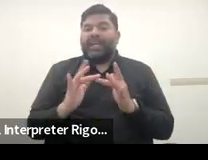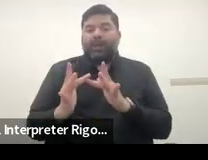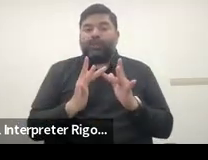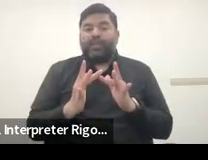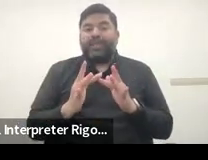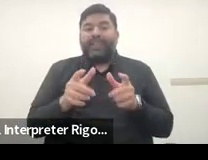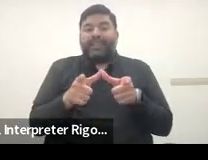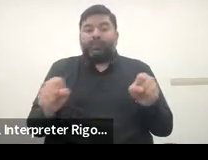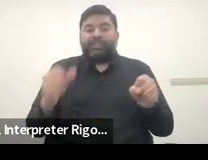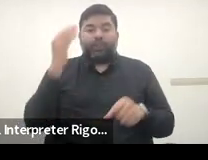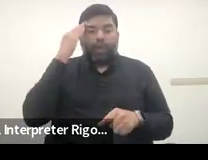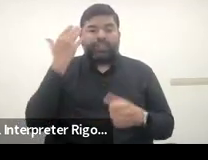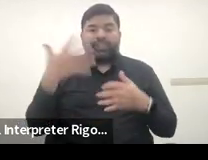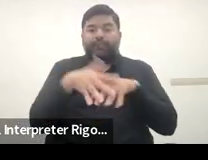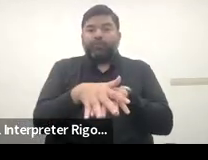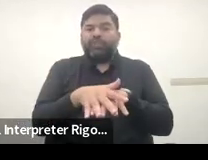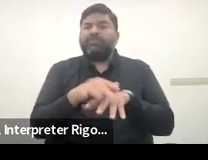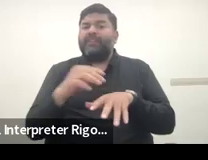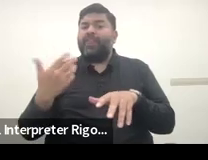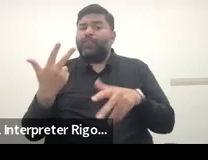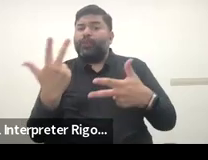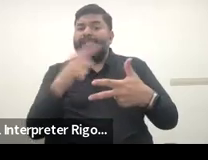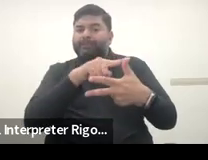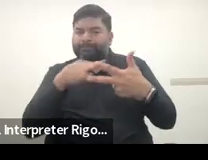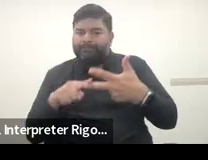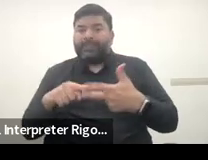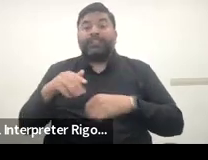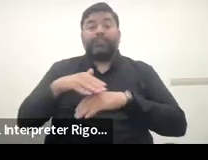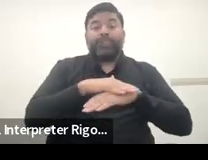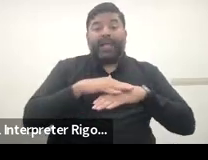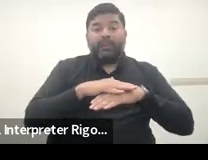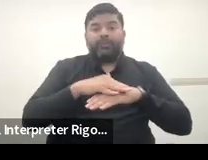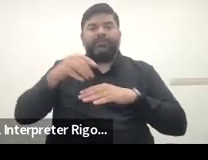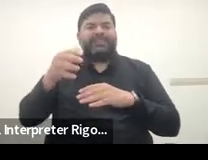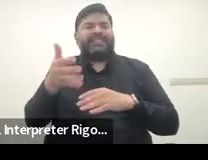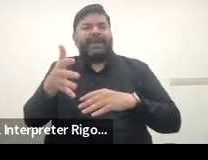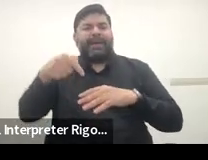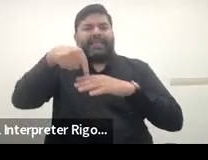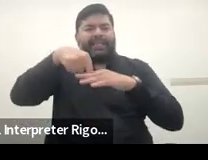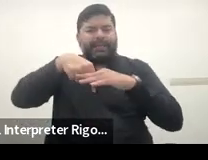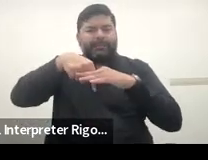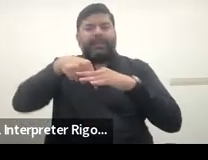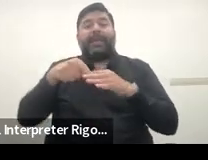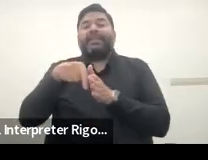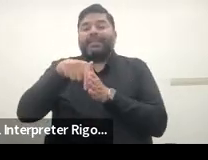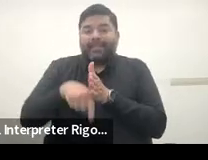three different sets of methods: shallow, semi-deep, and deep knowledge infusion